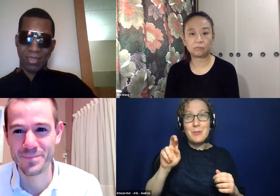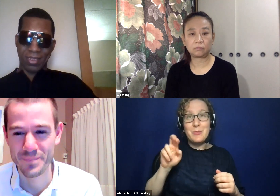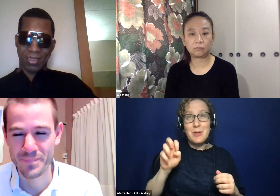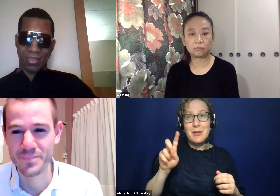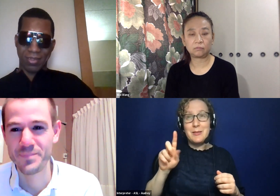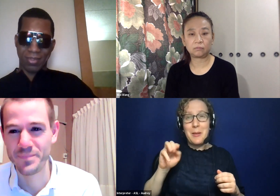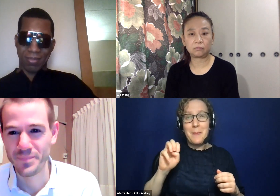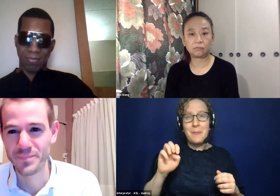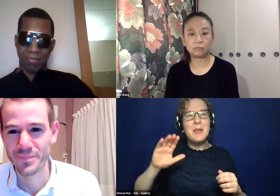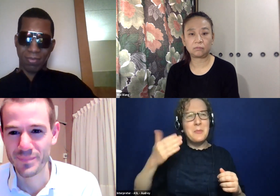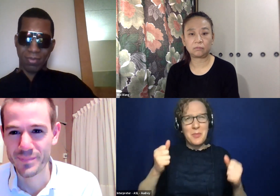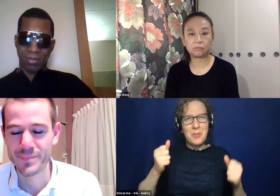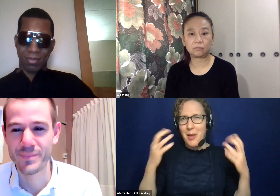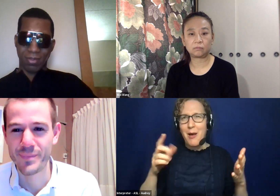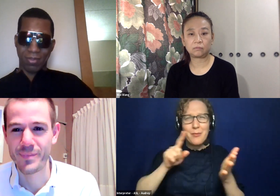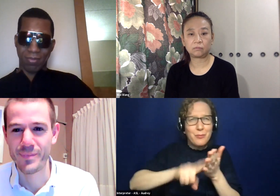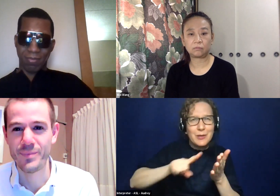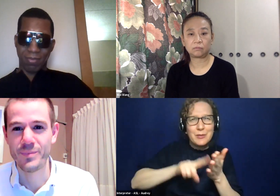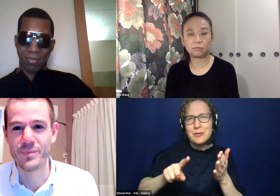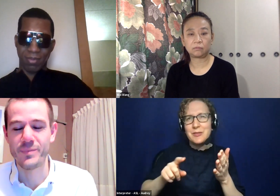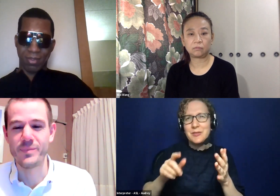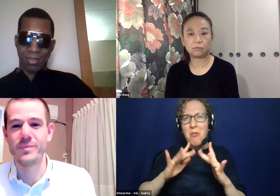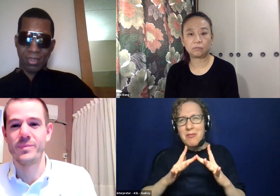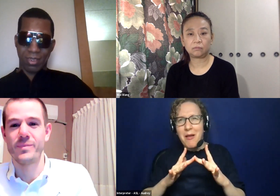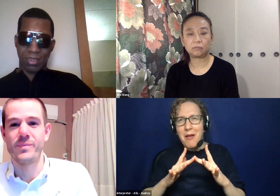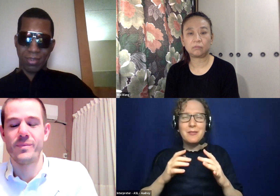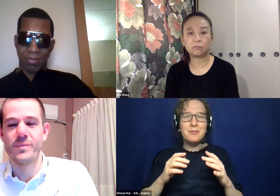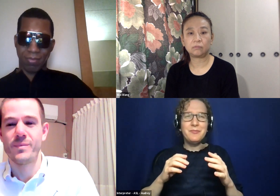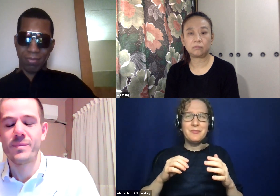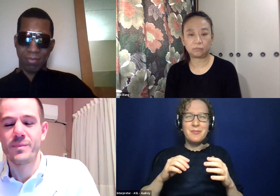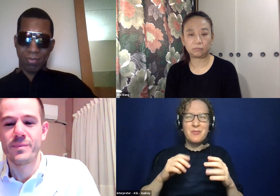the Internet is kind of your friend for finding out your steps. Often people, will